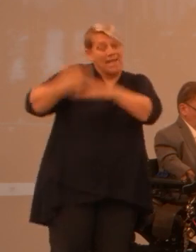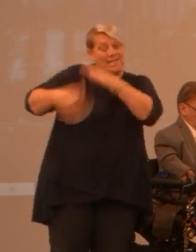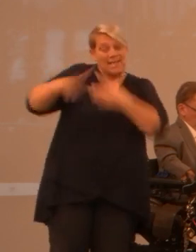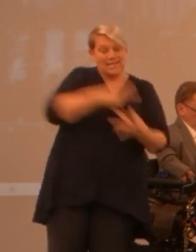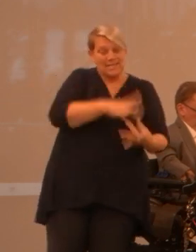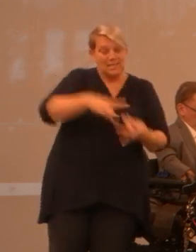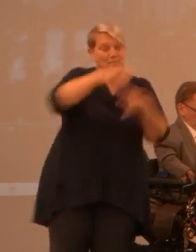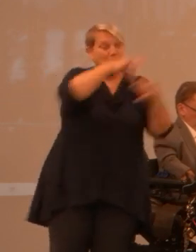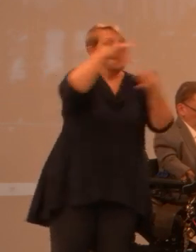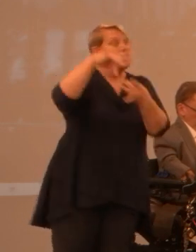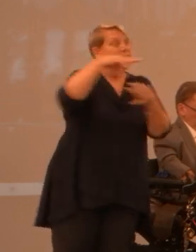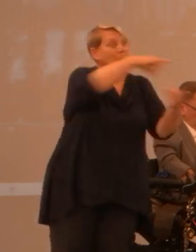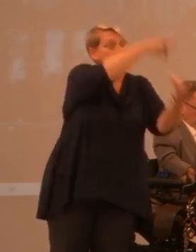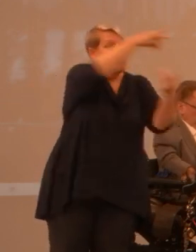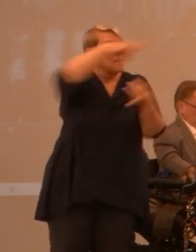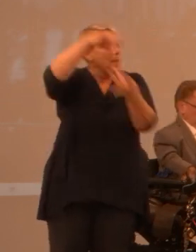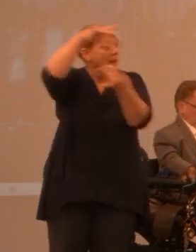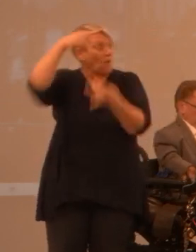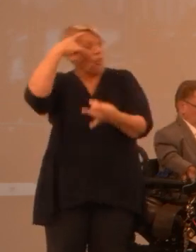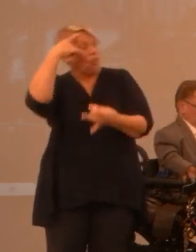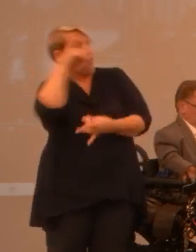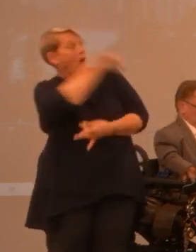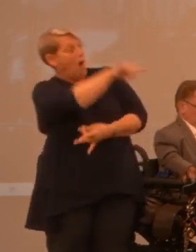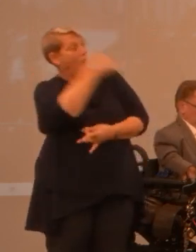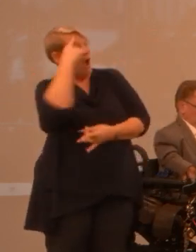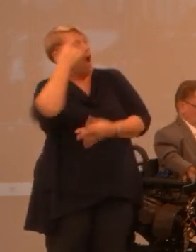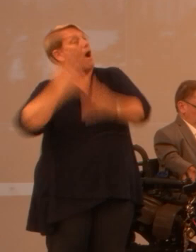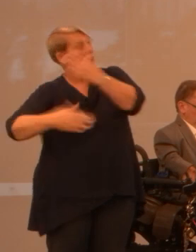returning. So Yallabong did the only thing that he thought was right